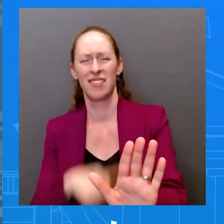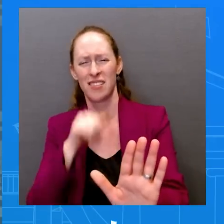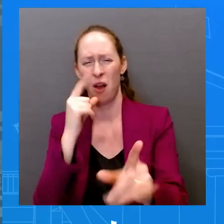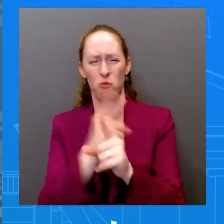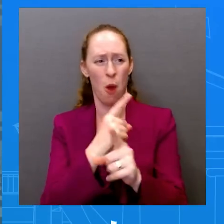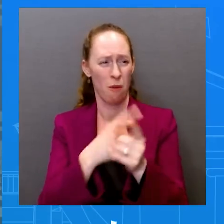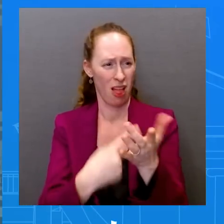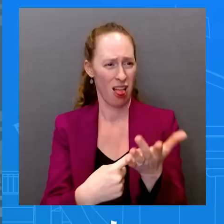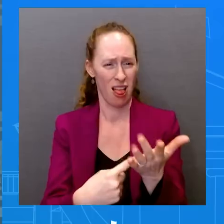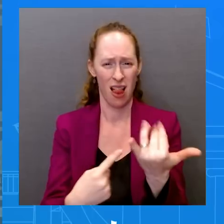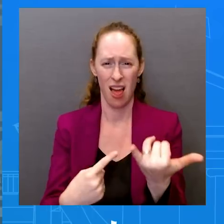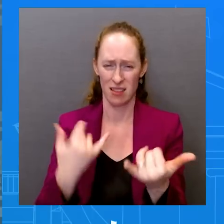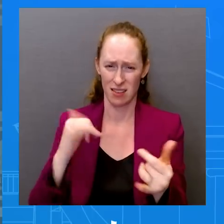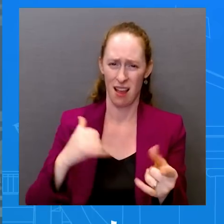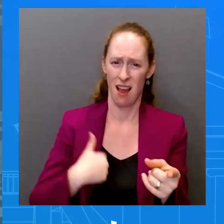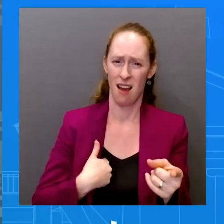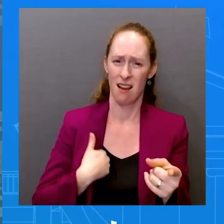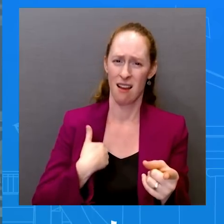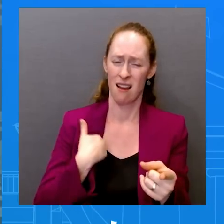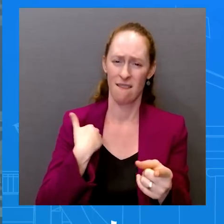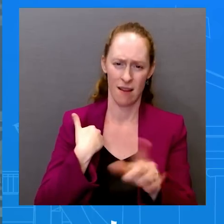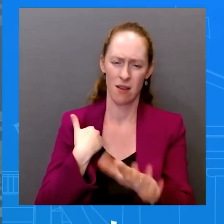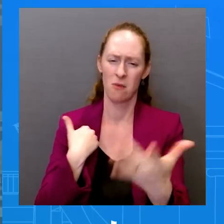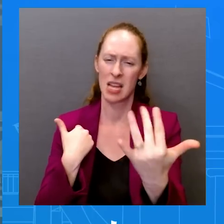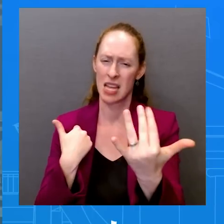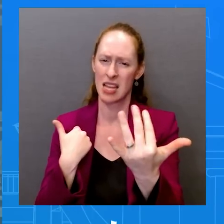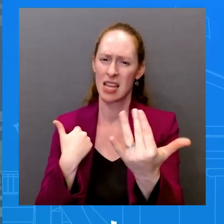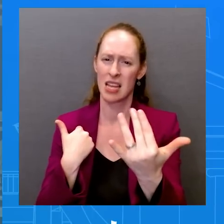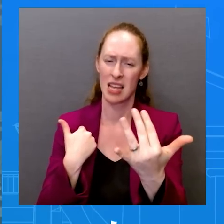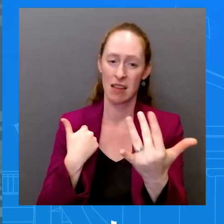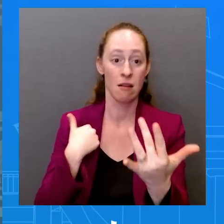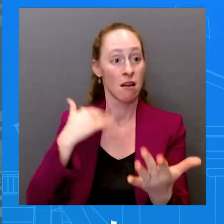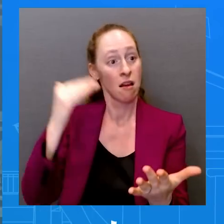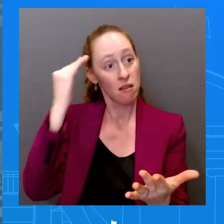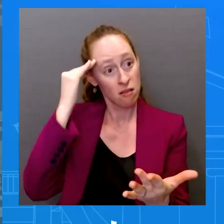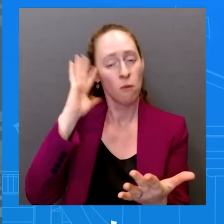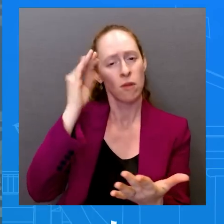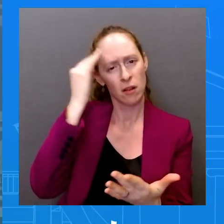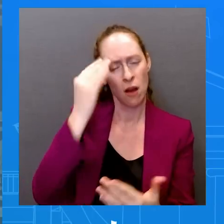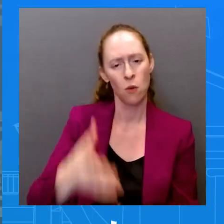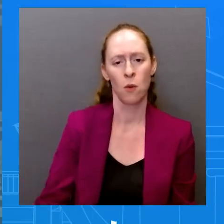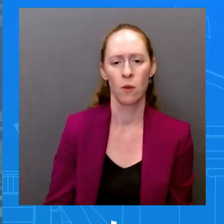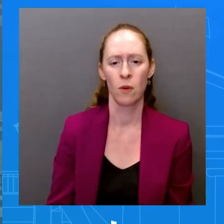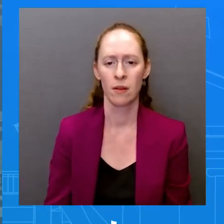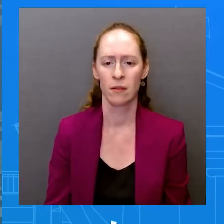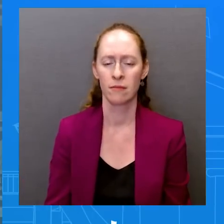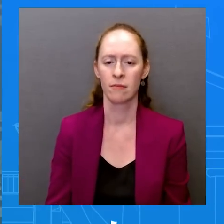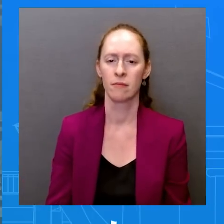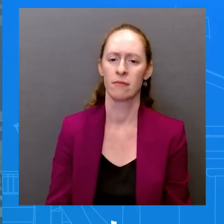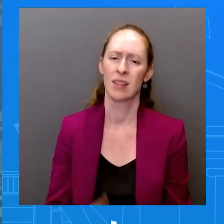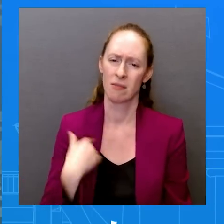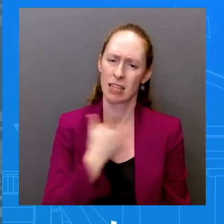But again, we're thinking about their family. They're in our hearts. And just not going to get ahead of that at this time.